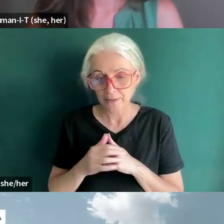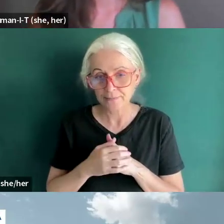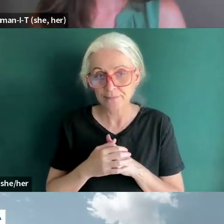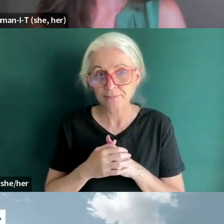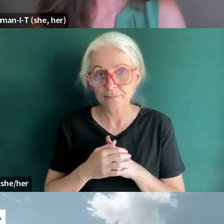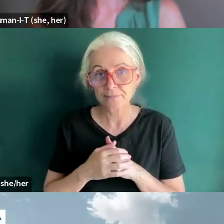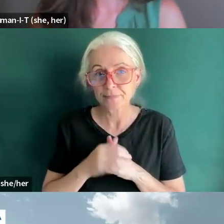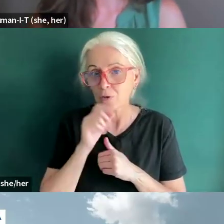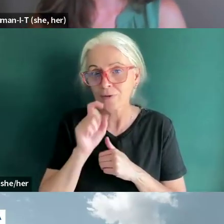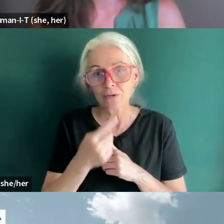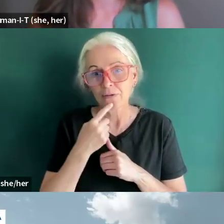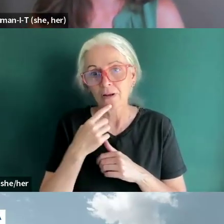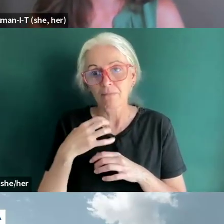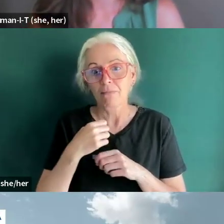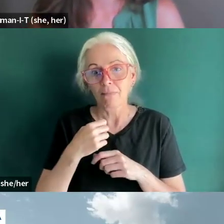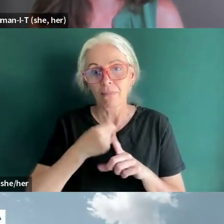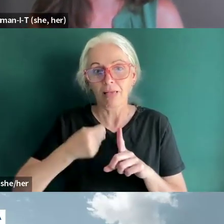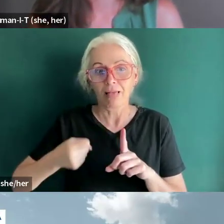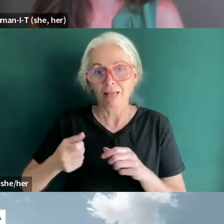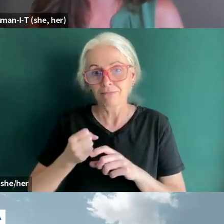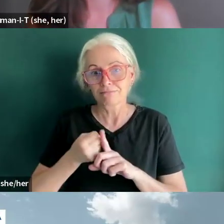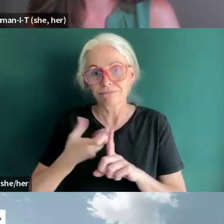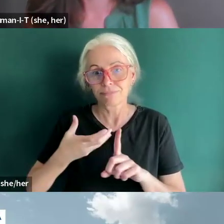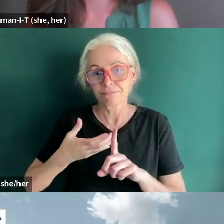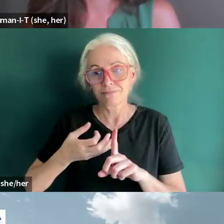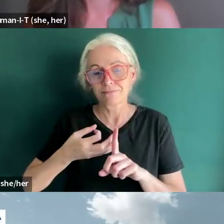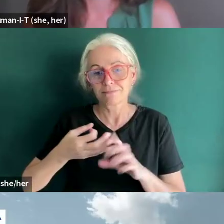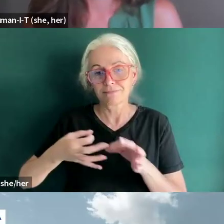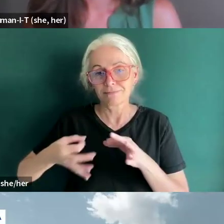don't have to say everything at once, because you're going to talk first. I want you to share